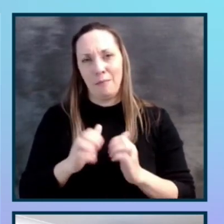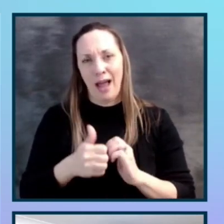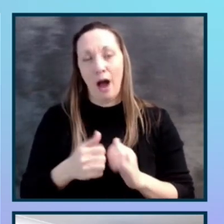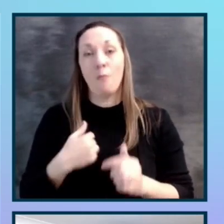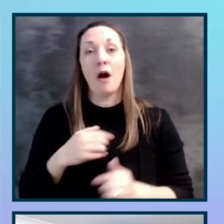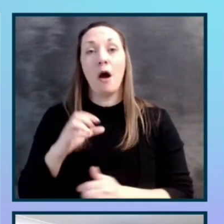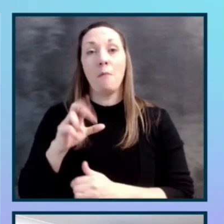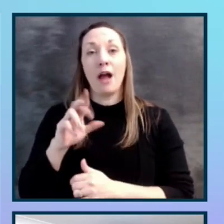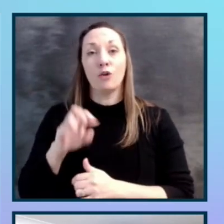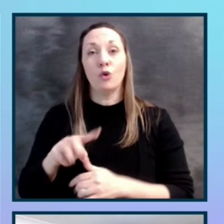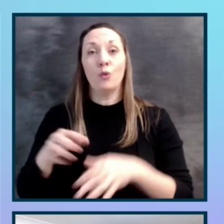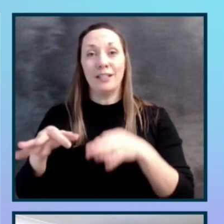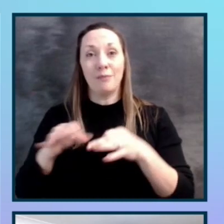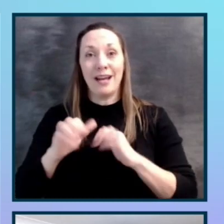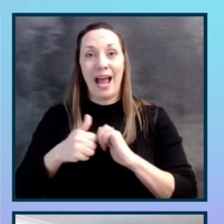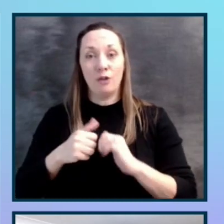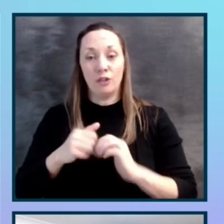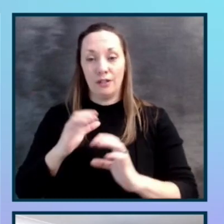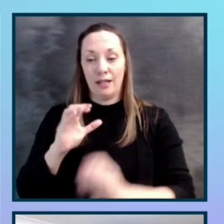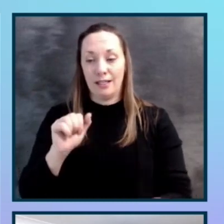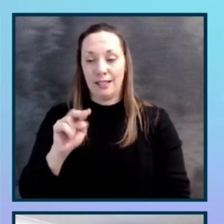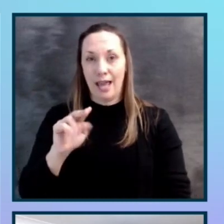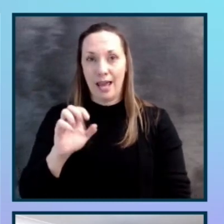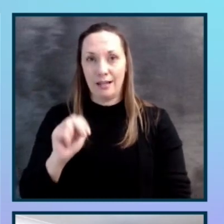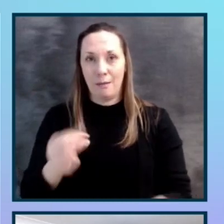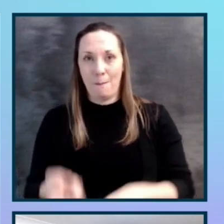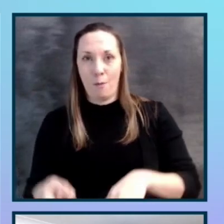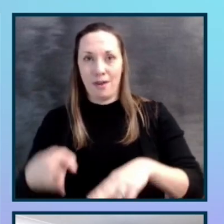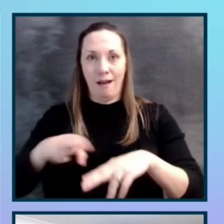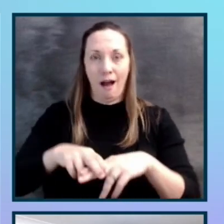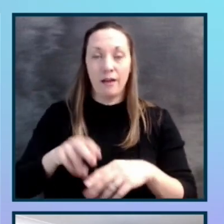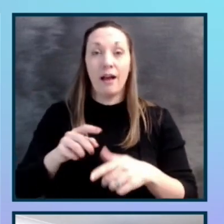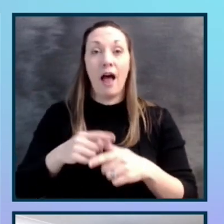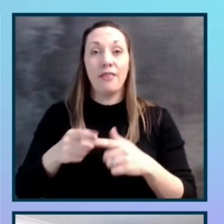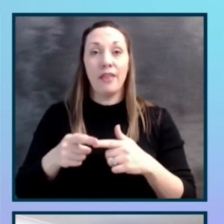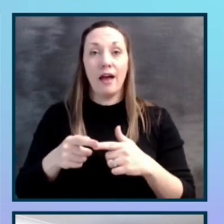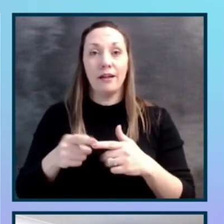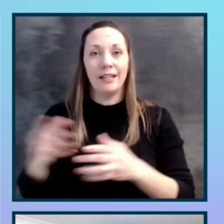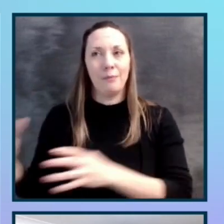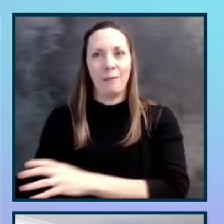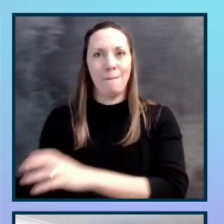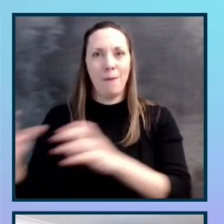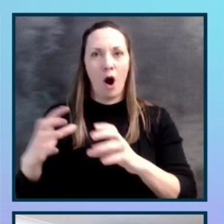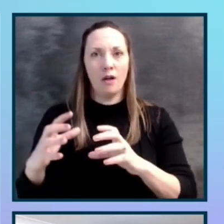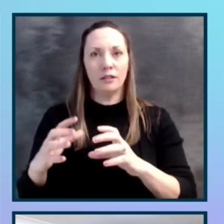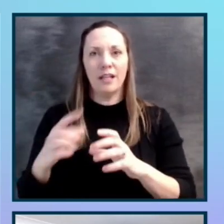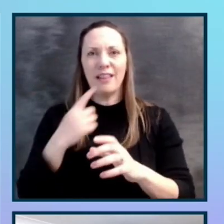put me on, give me cannonballs and then they will navigate me just up, down left, right.